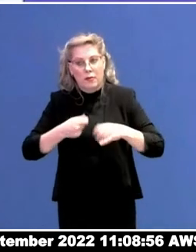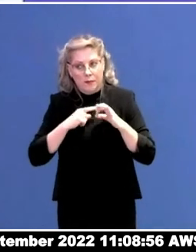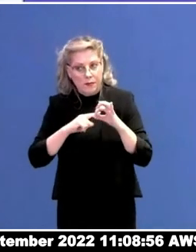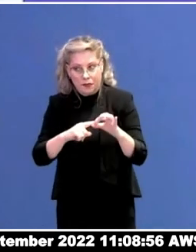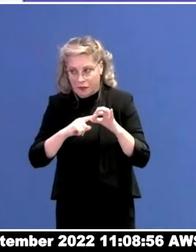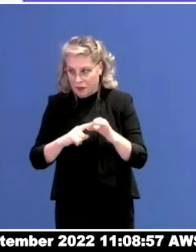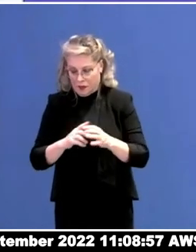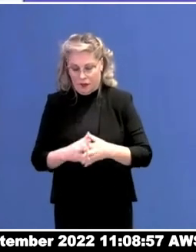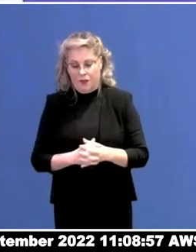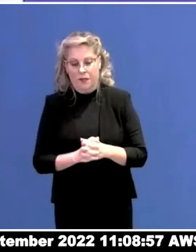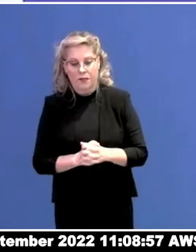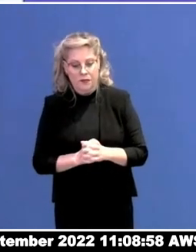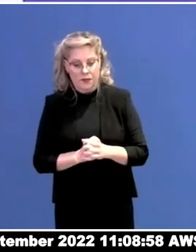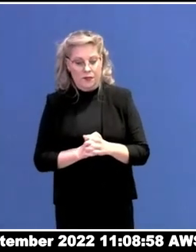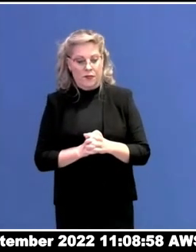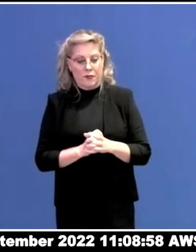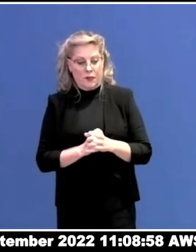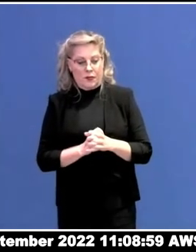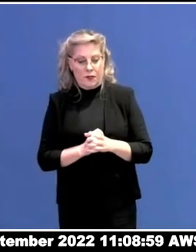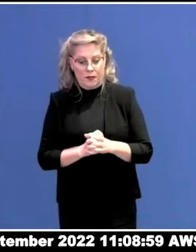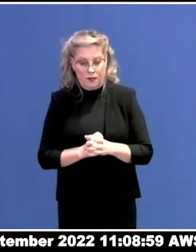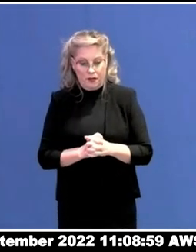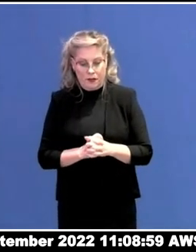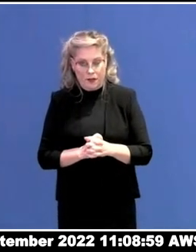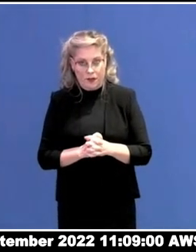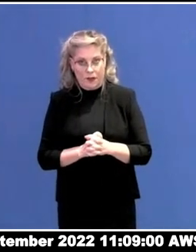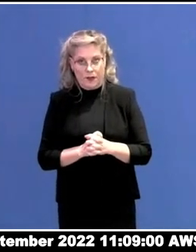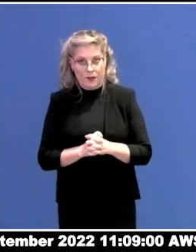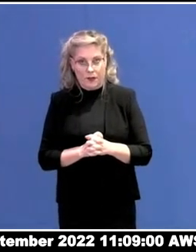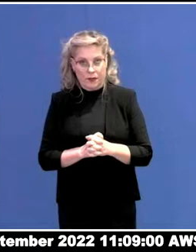I will read you the affirmation.